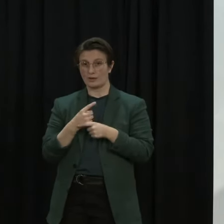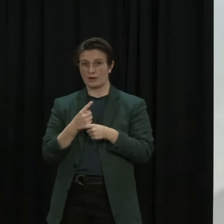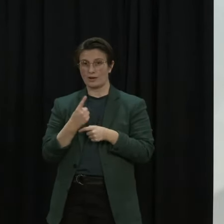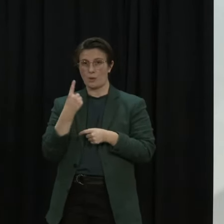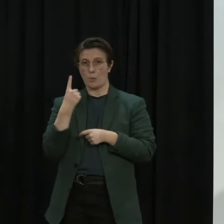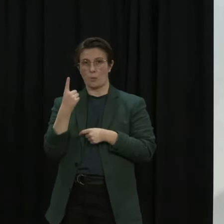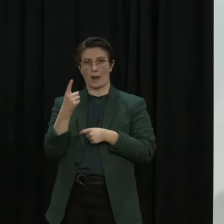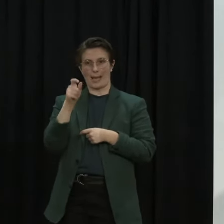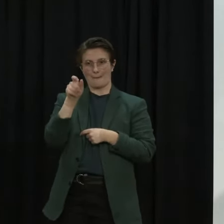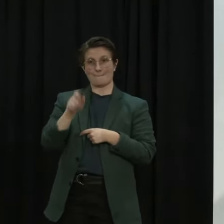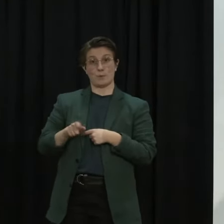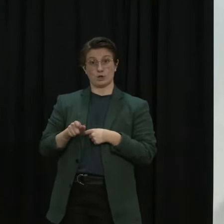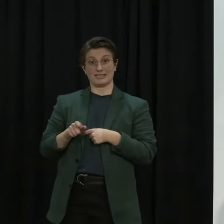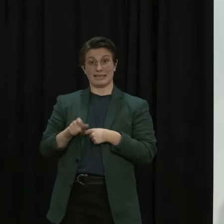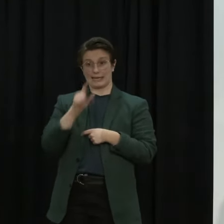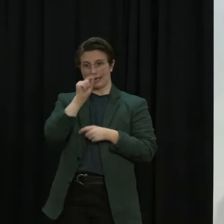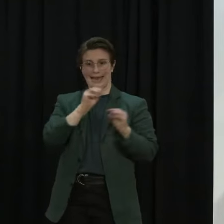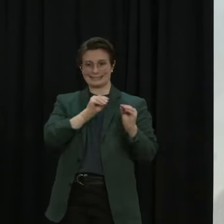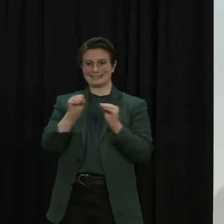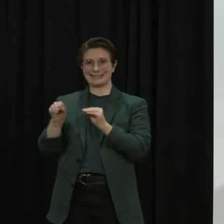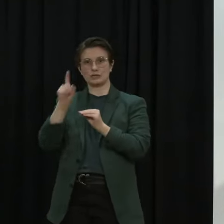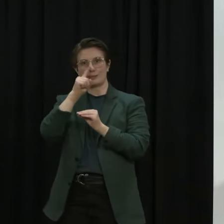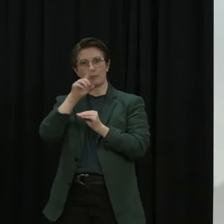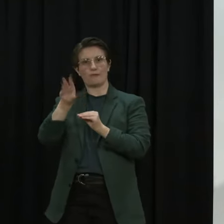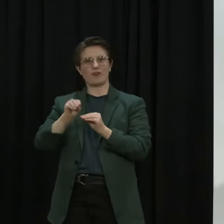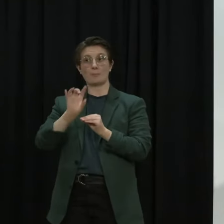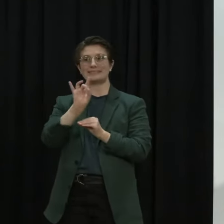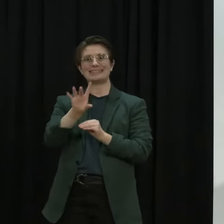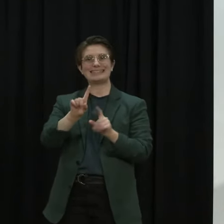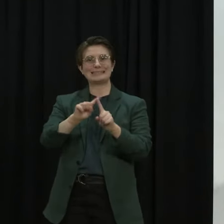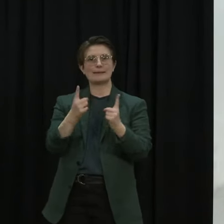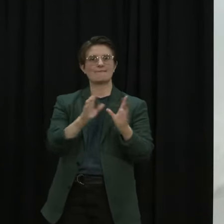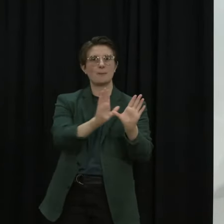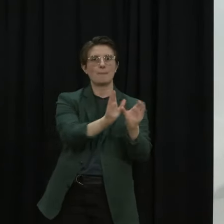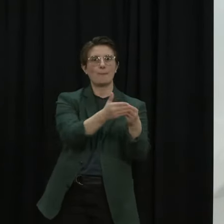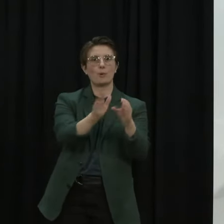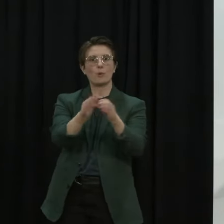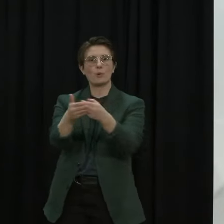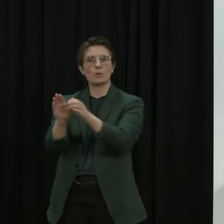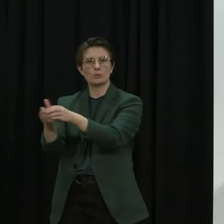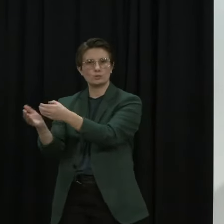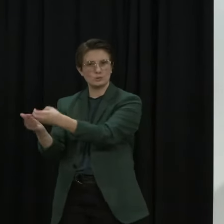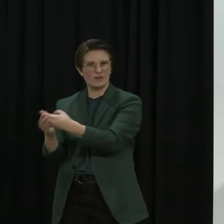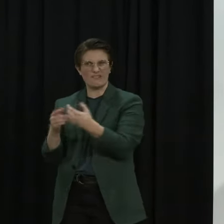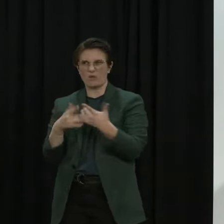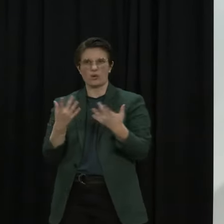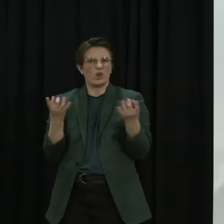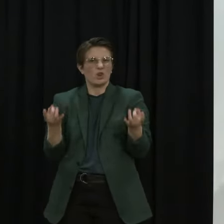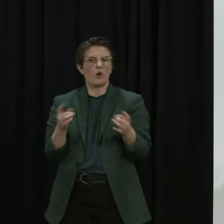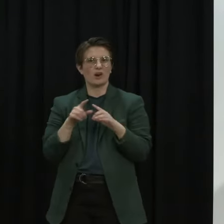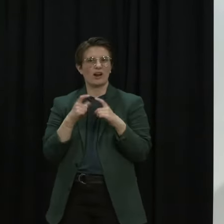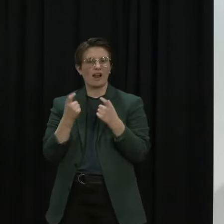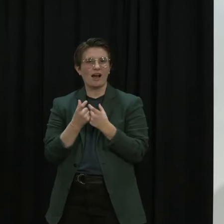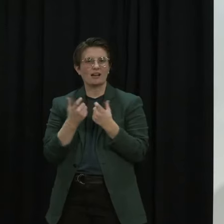questions, Joanna Jason.